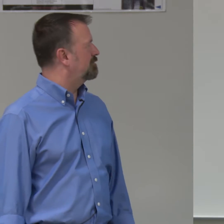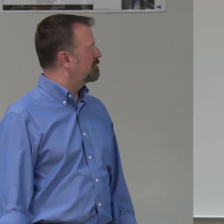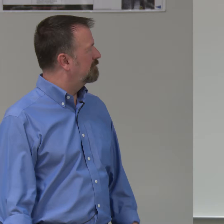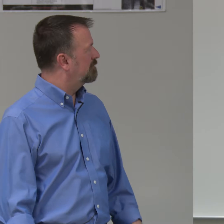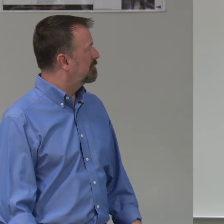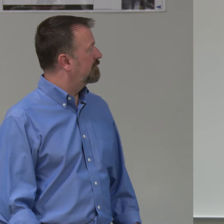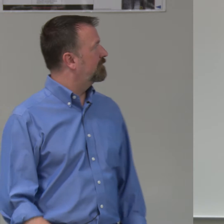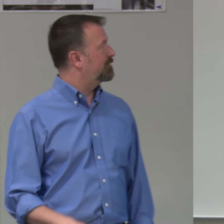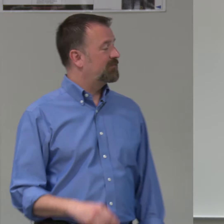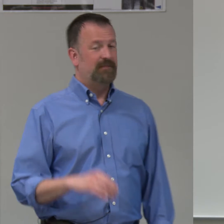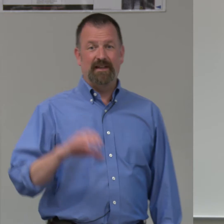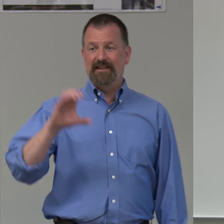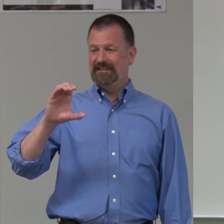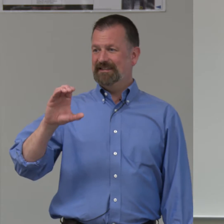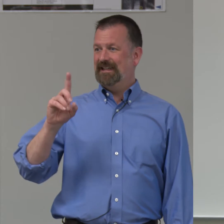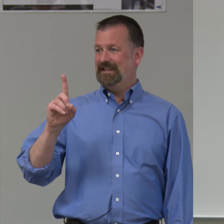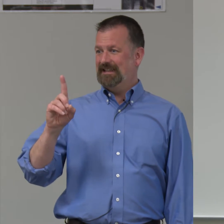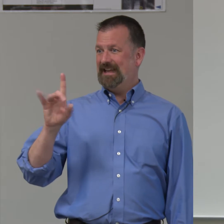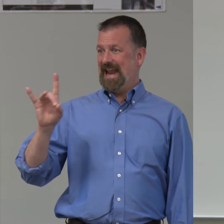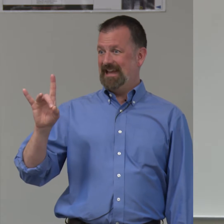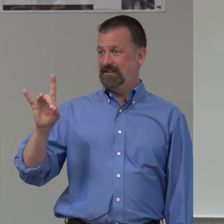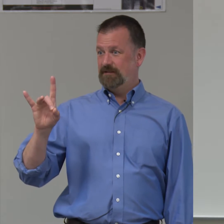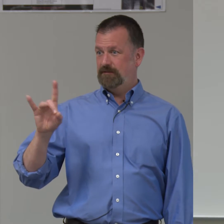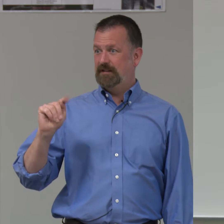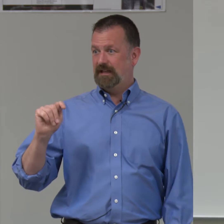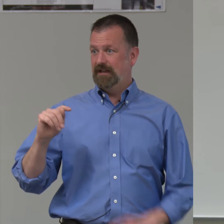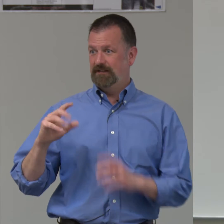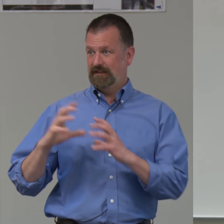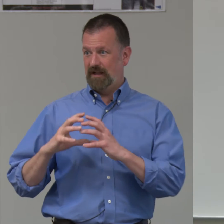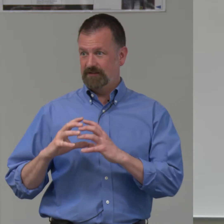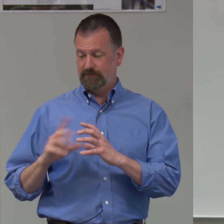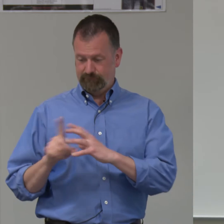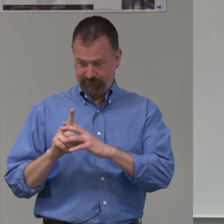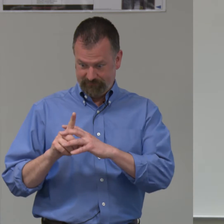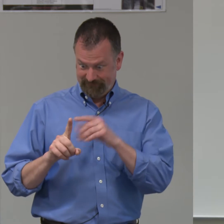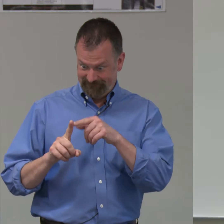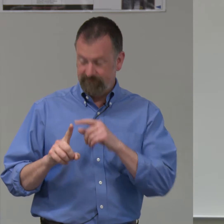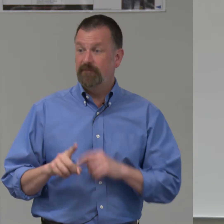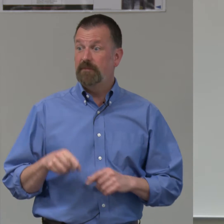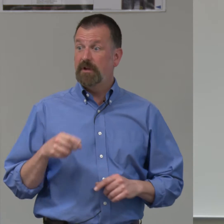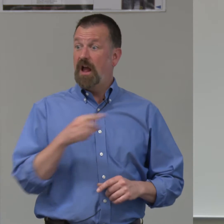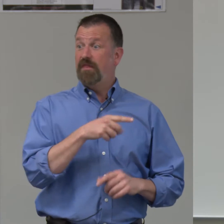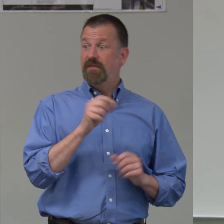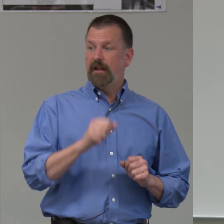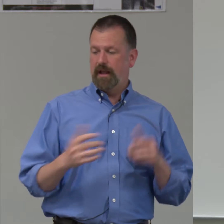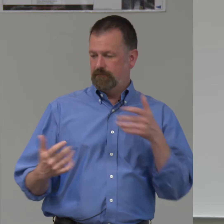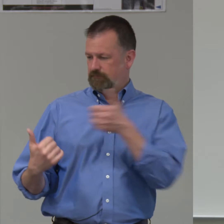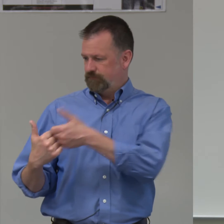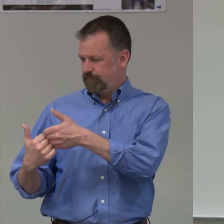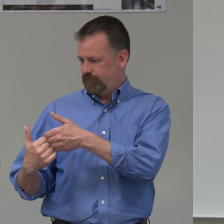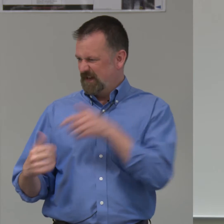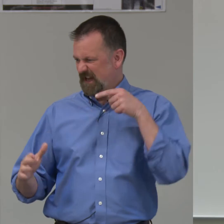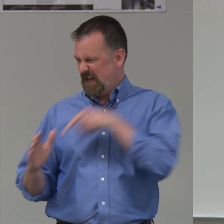You can't see this very well, but it's CD8. So you can see these are the T cells that are capable of killing tumor cells,